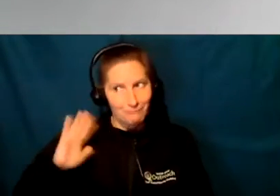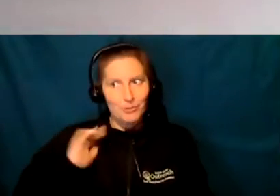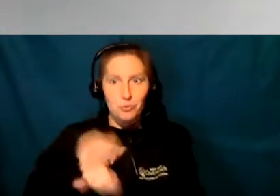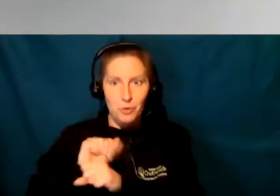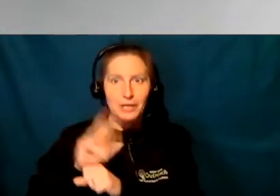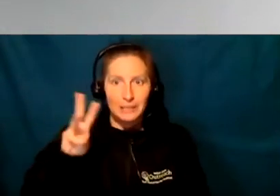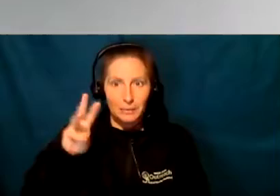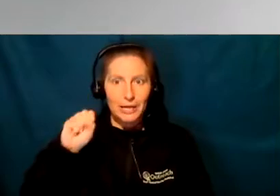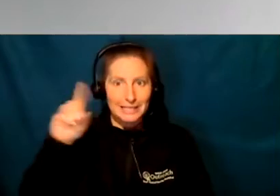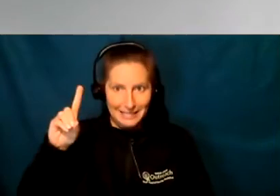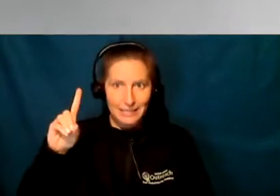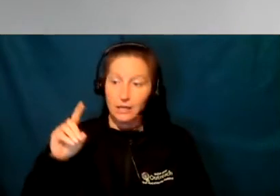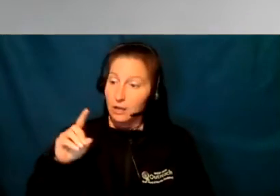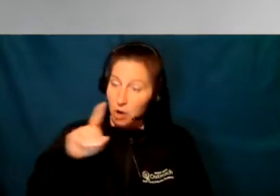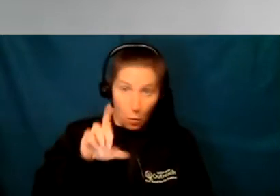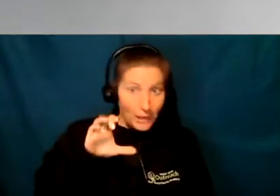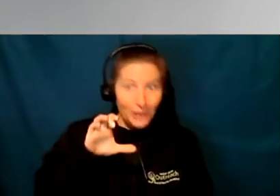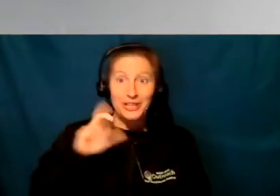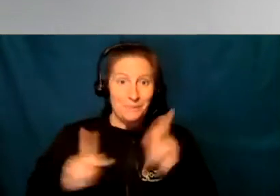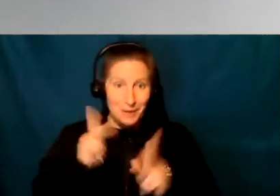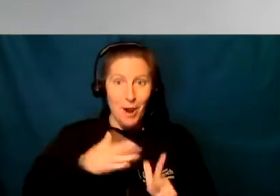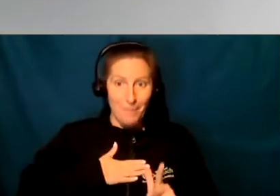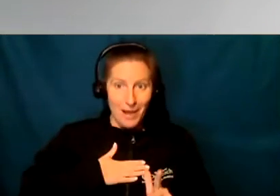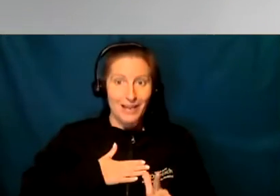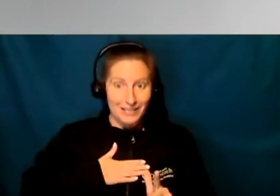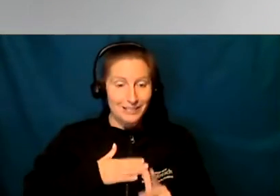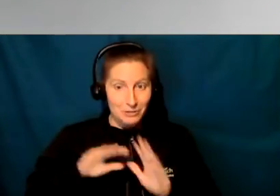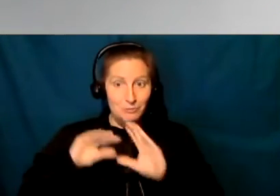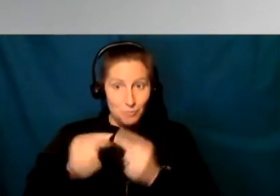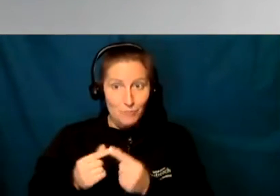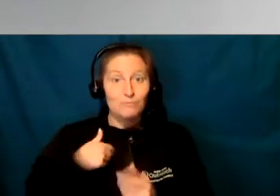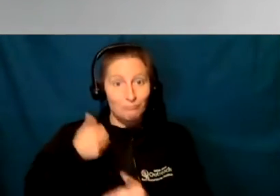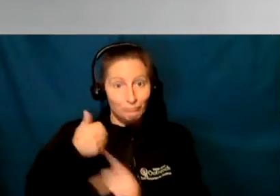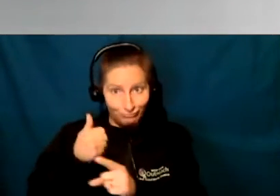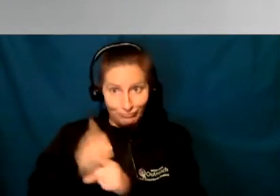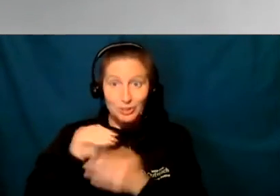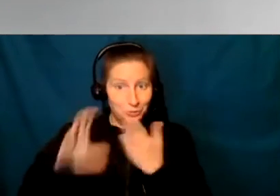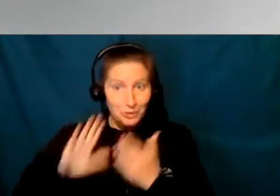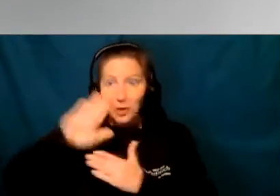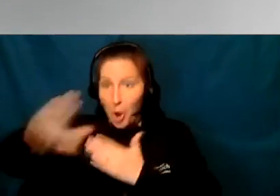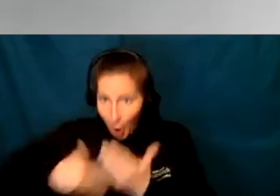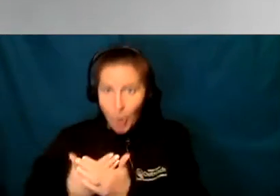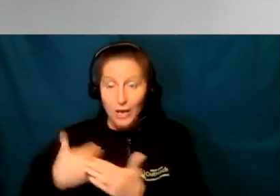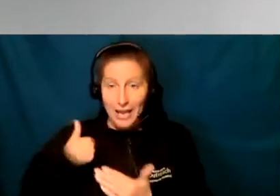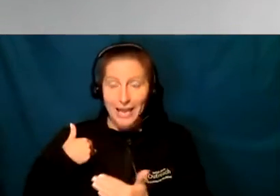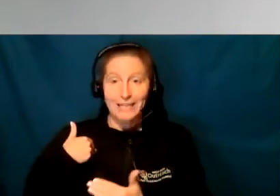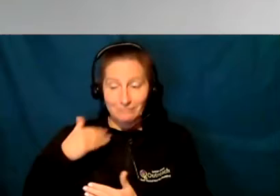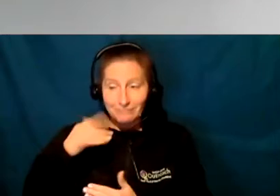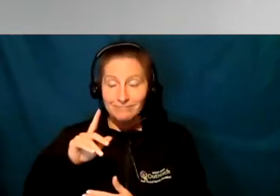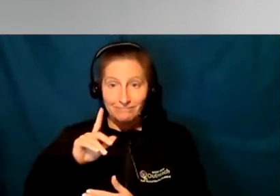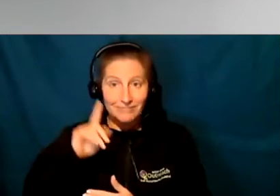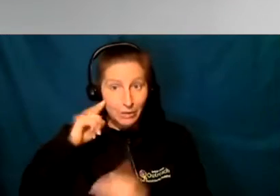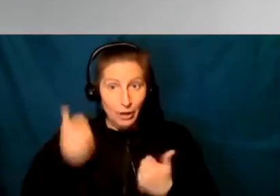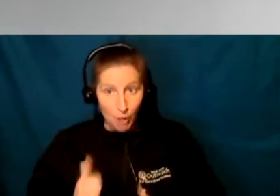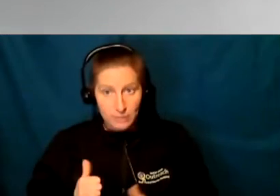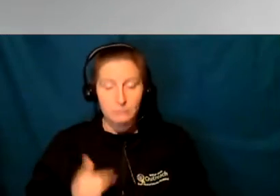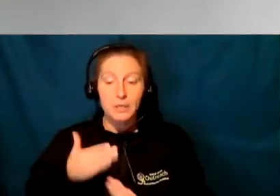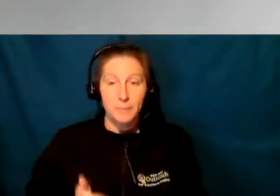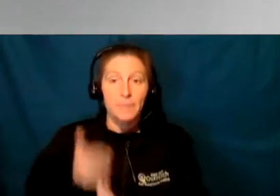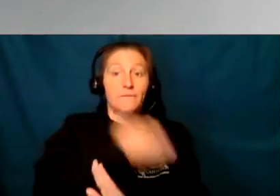100% of my caseload had a hearing loss. At a previous position I held, I worked with the